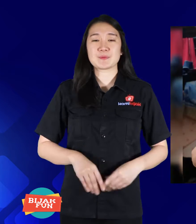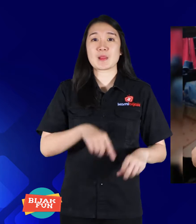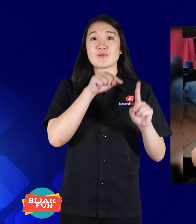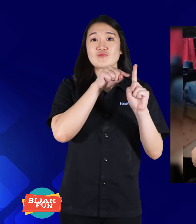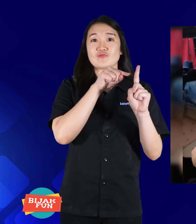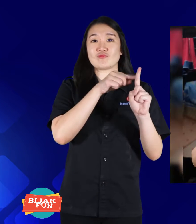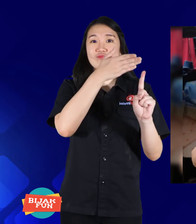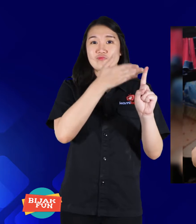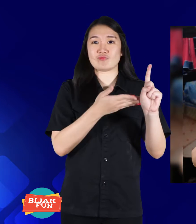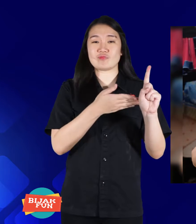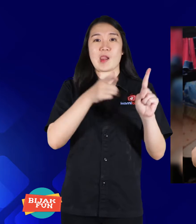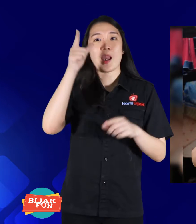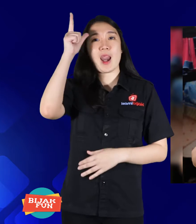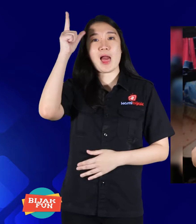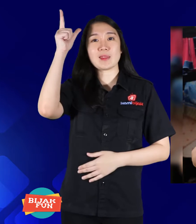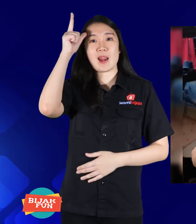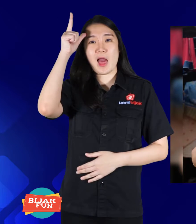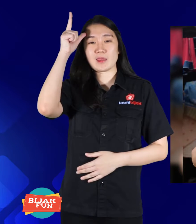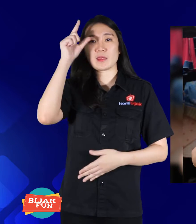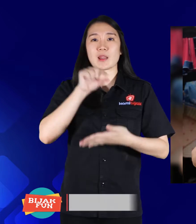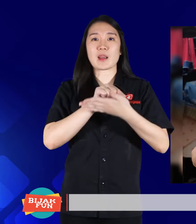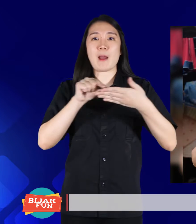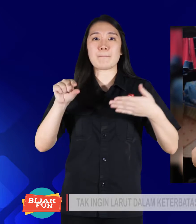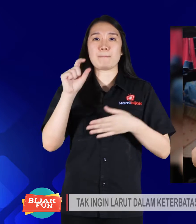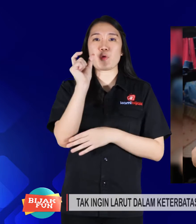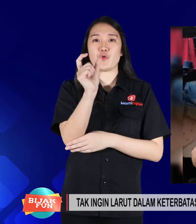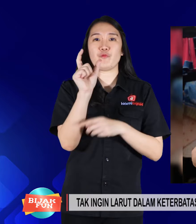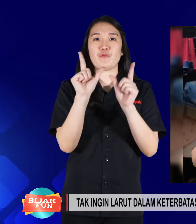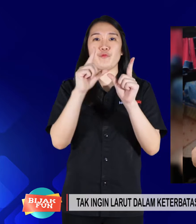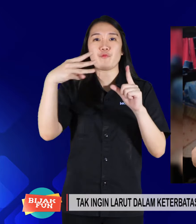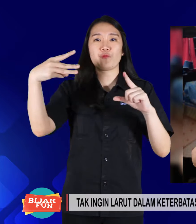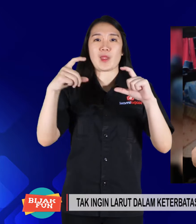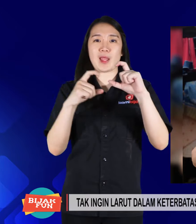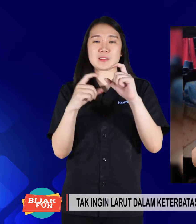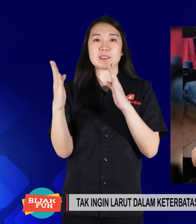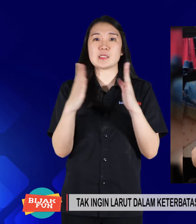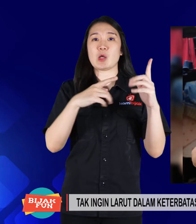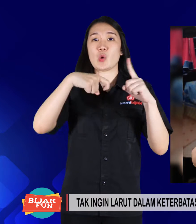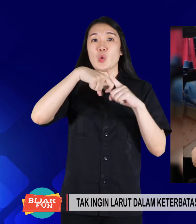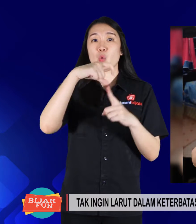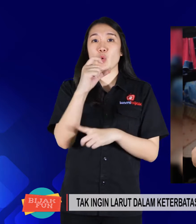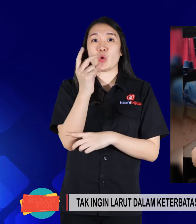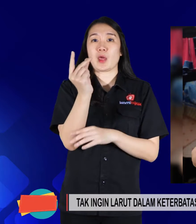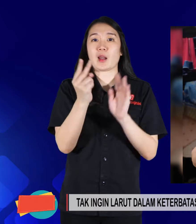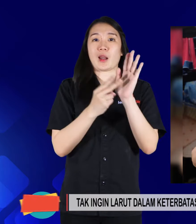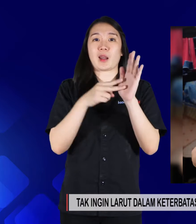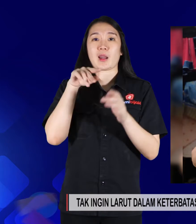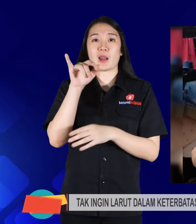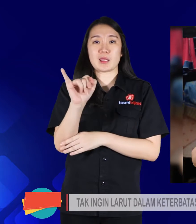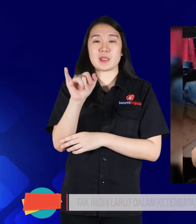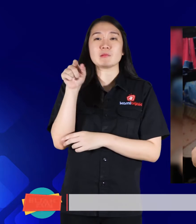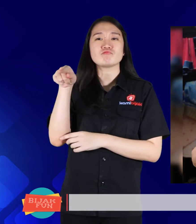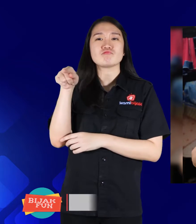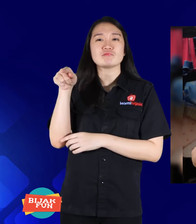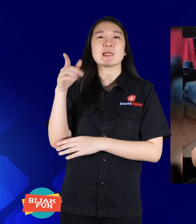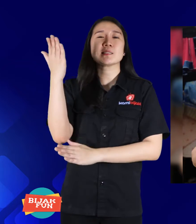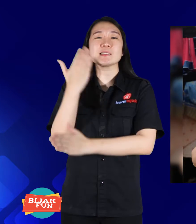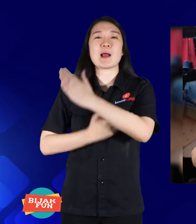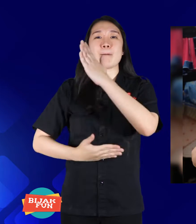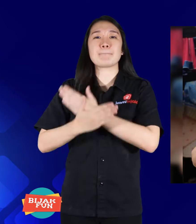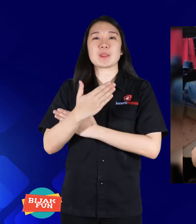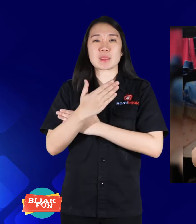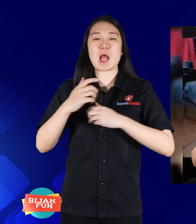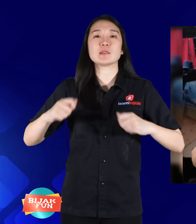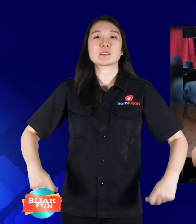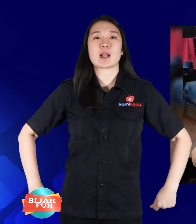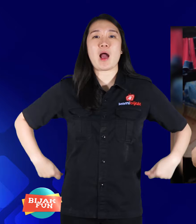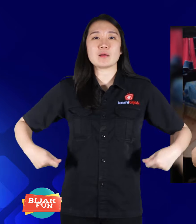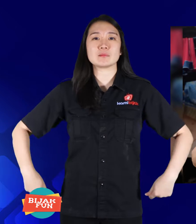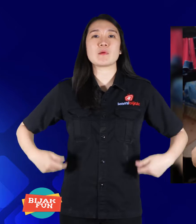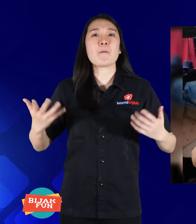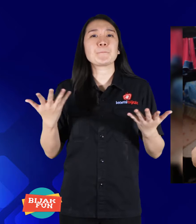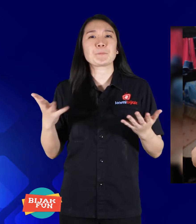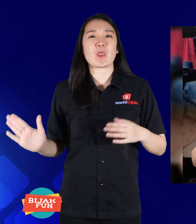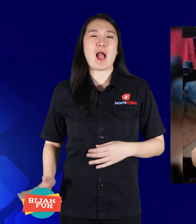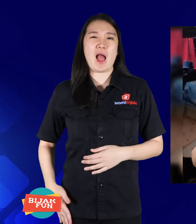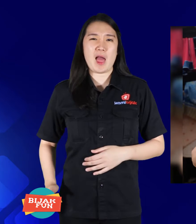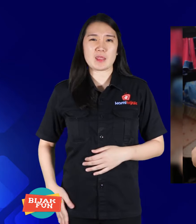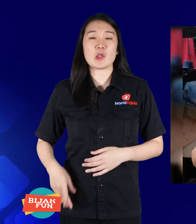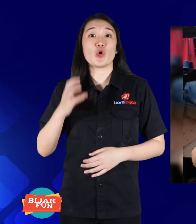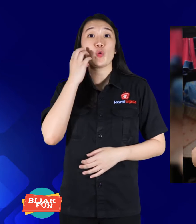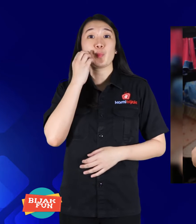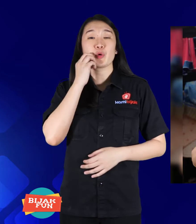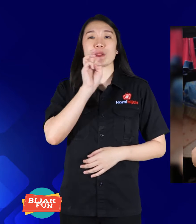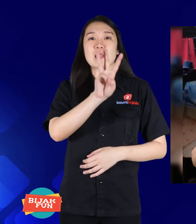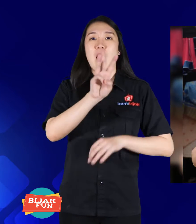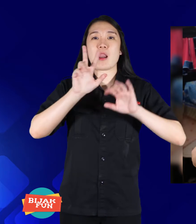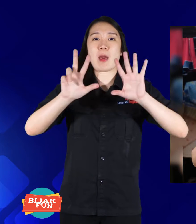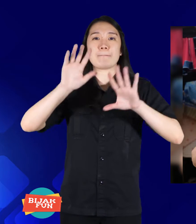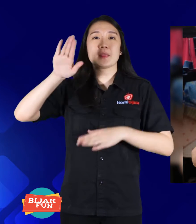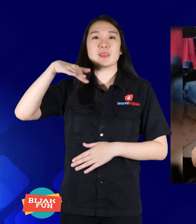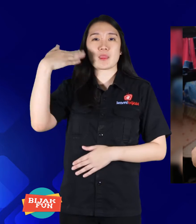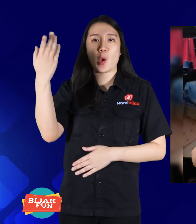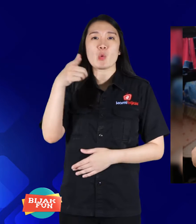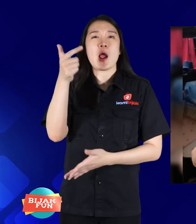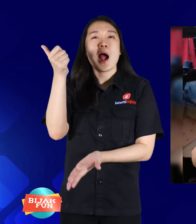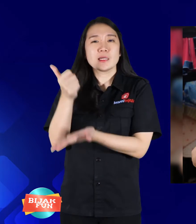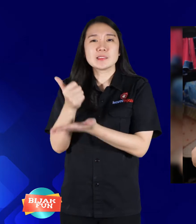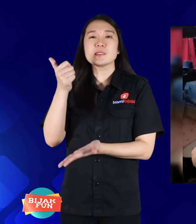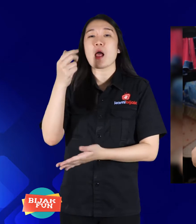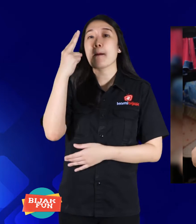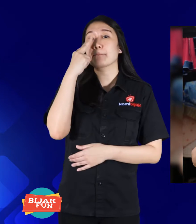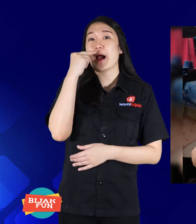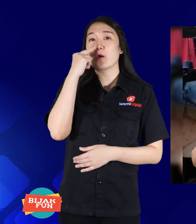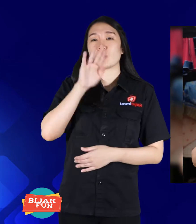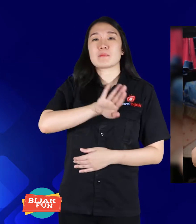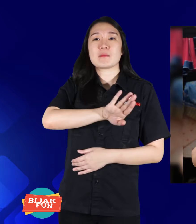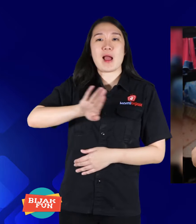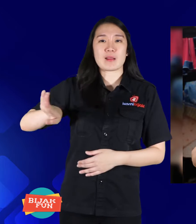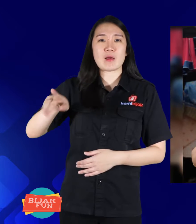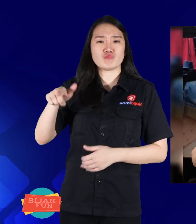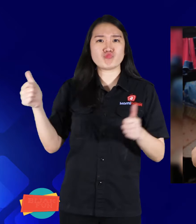A man named Uwes Kurni, has a disability 38 years old foot from West Bandung